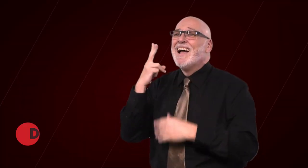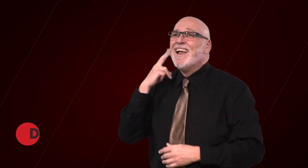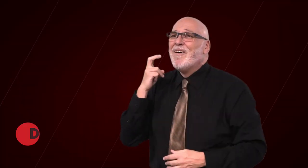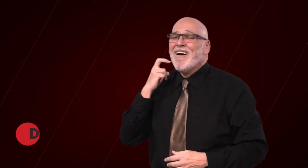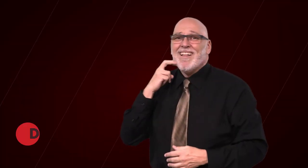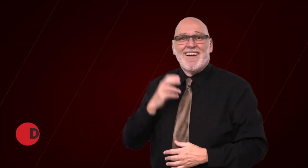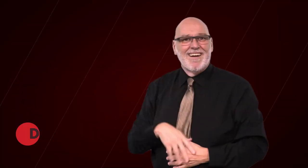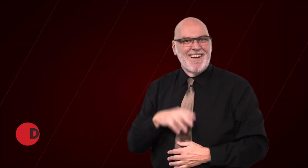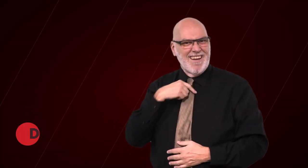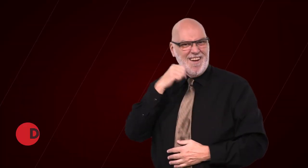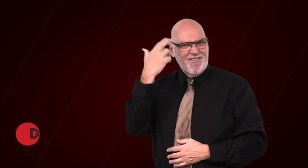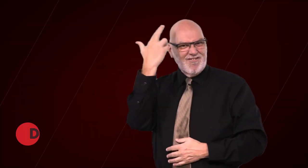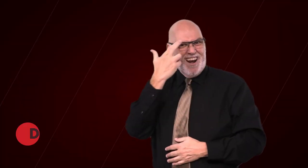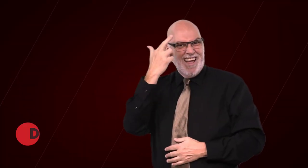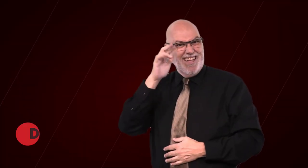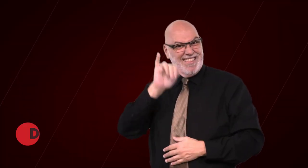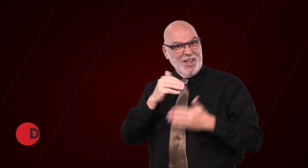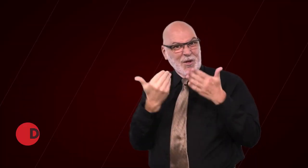[Anselmo]: Thanks, Nicole.